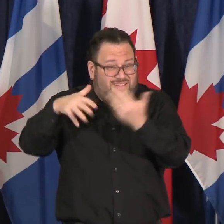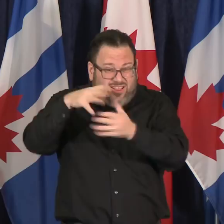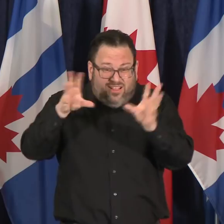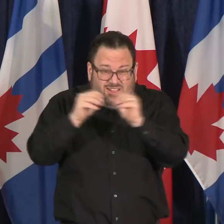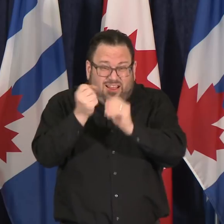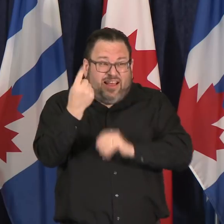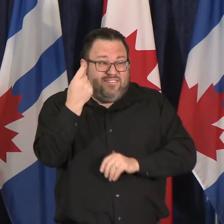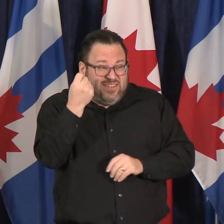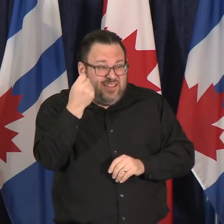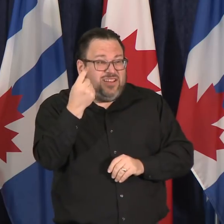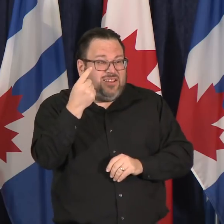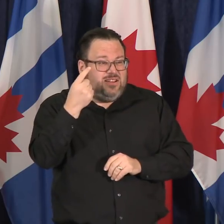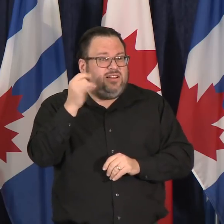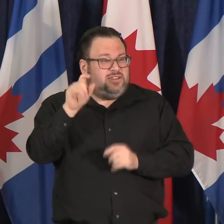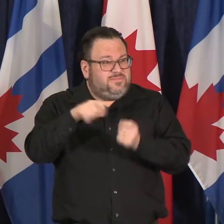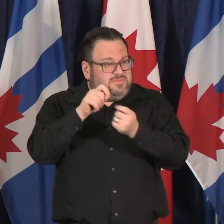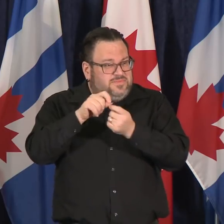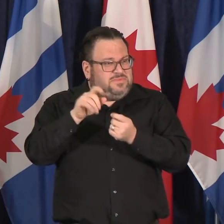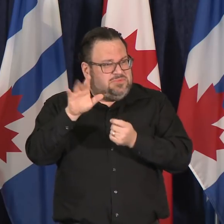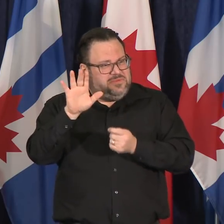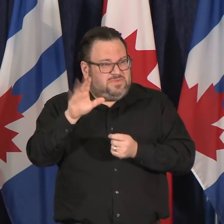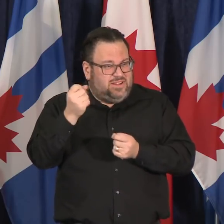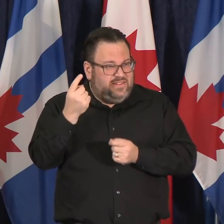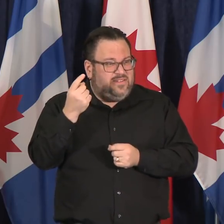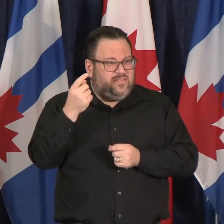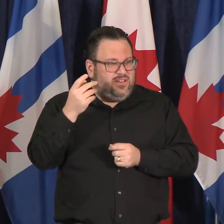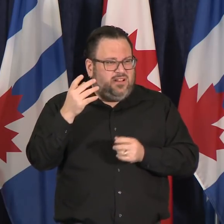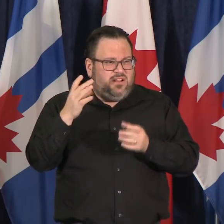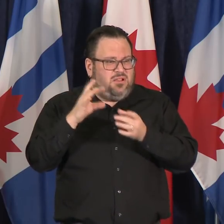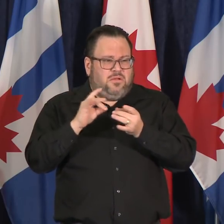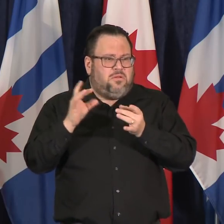investigation is shown in terms of locations or events or connections with